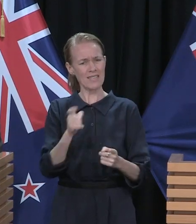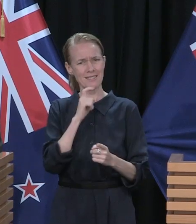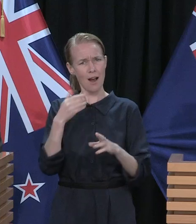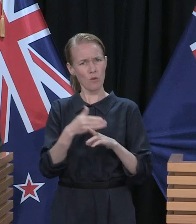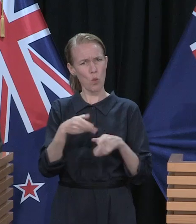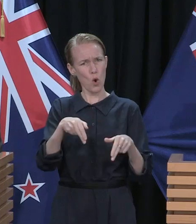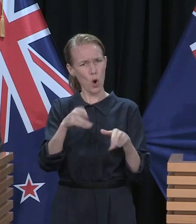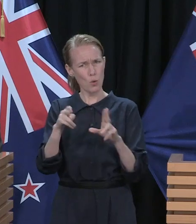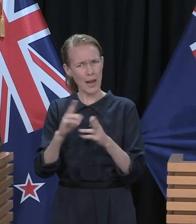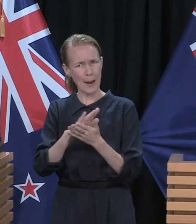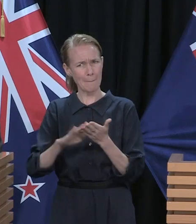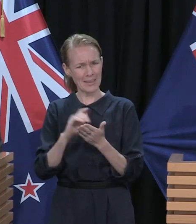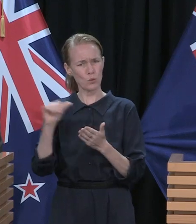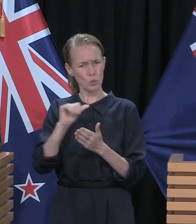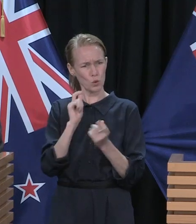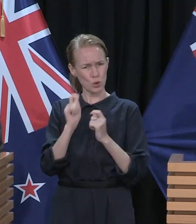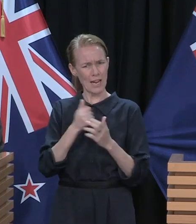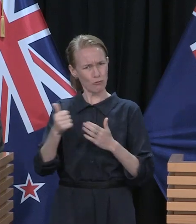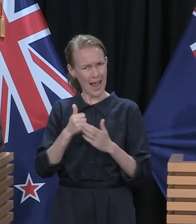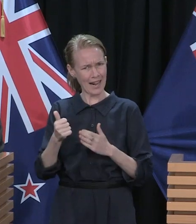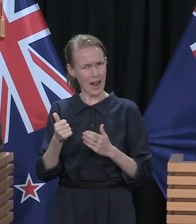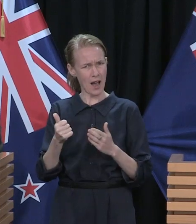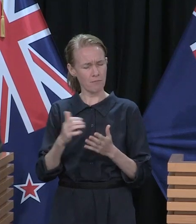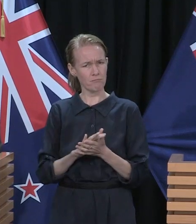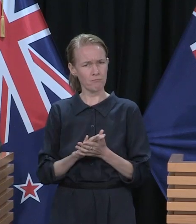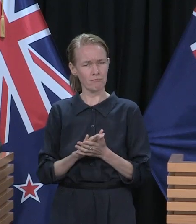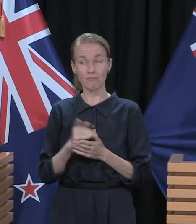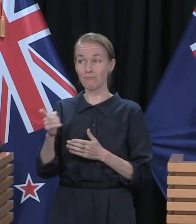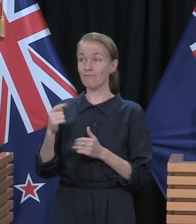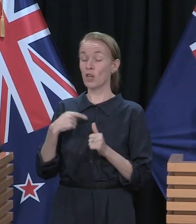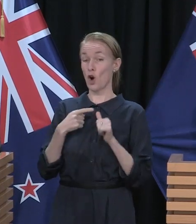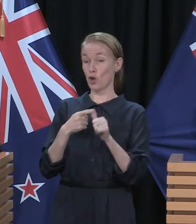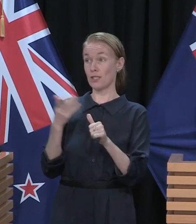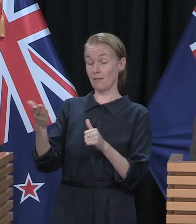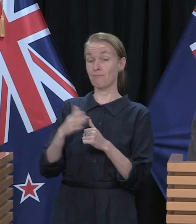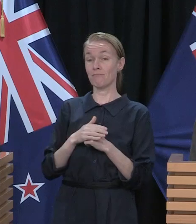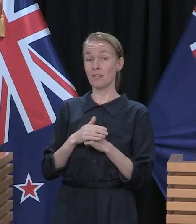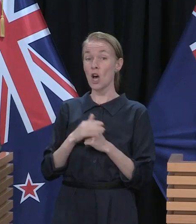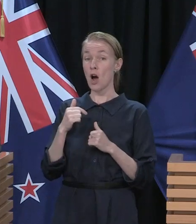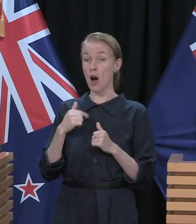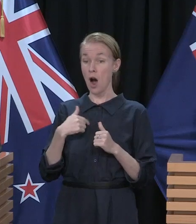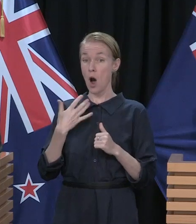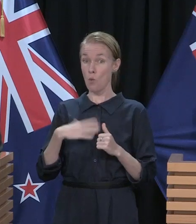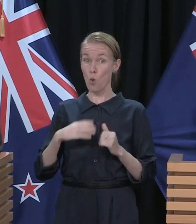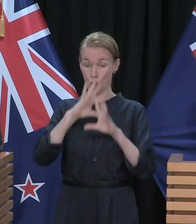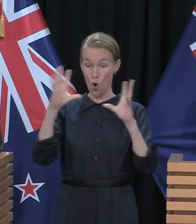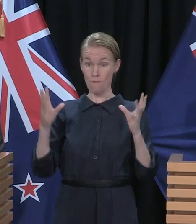Don't you have the power as the employer of these people to make them get tested before they are coming to work?